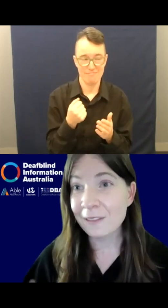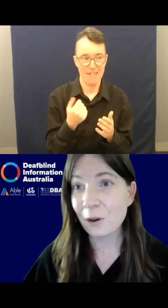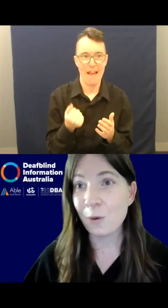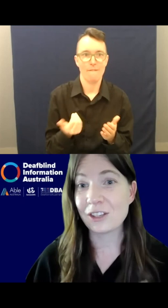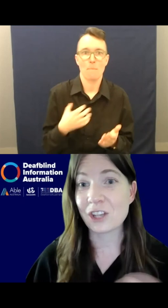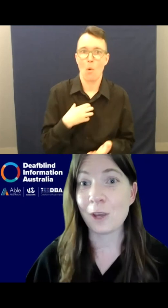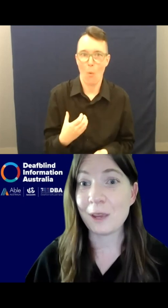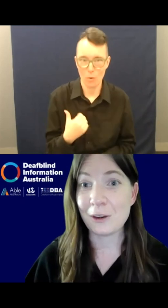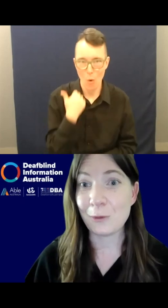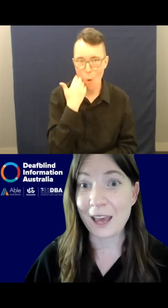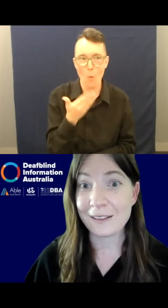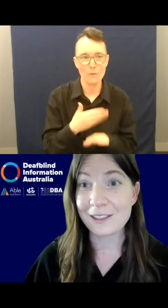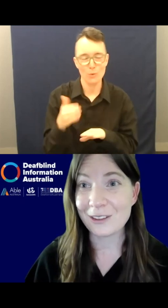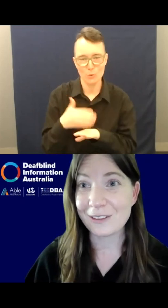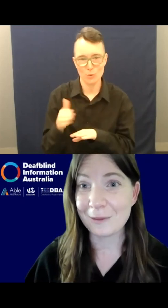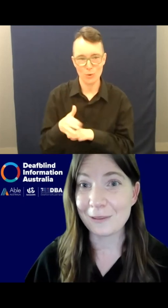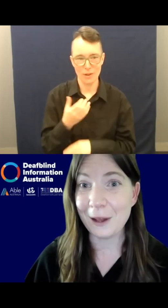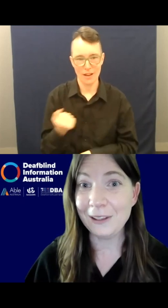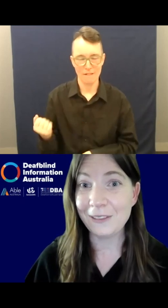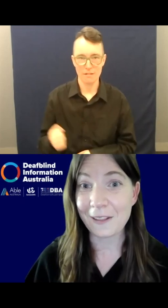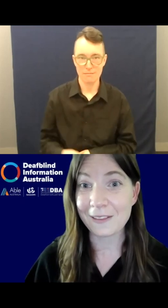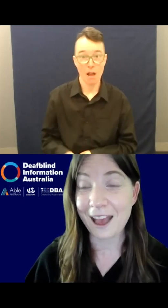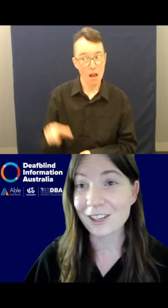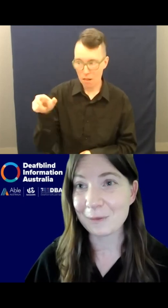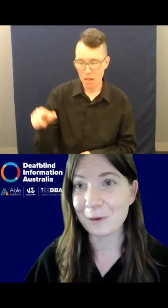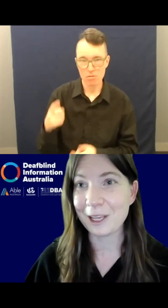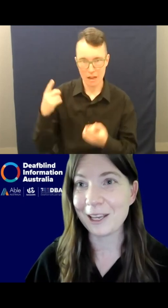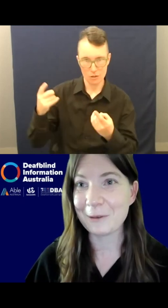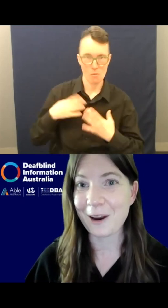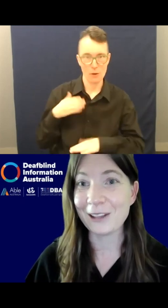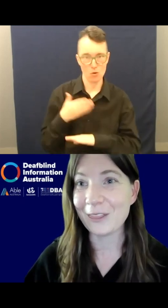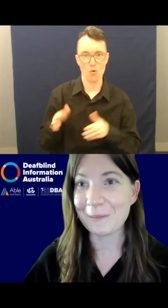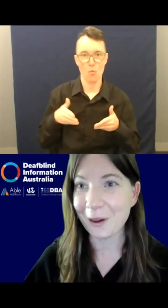always showing me new ways to use them as well. That's actually probably where I learn the most.